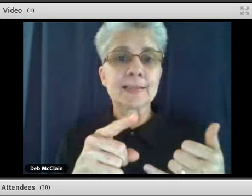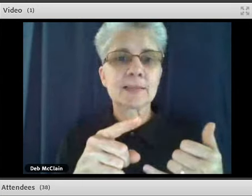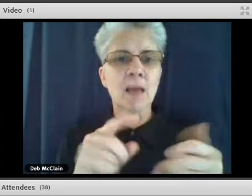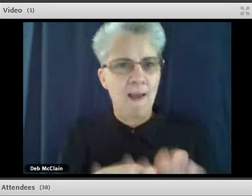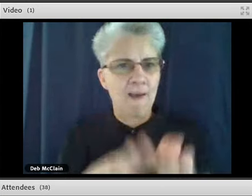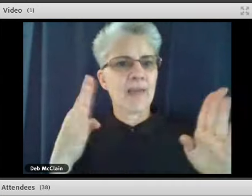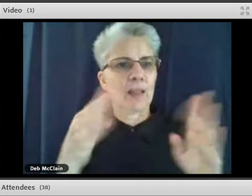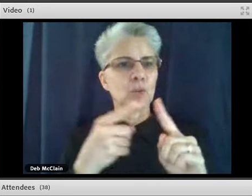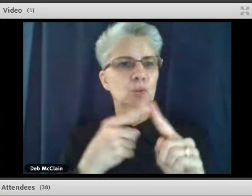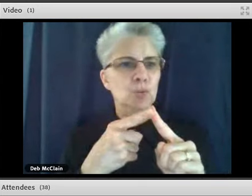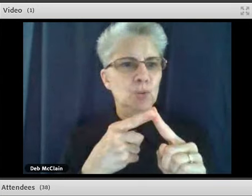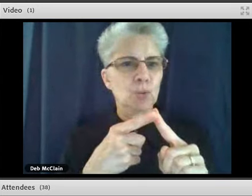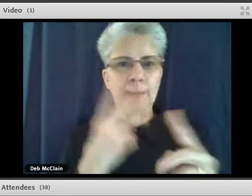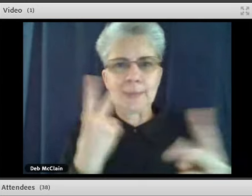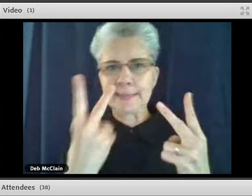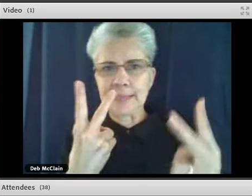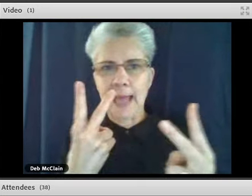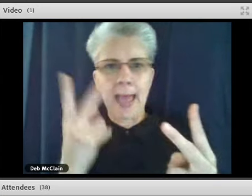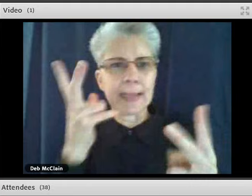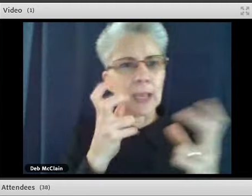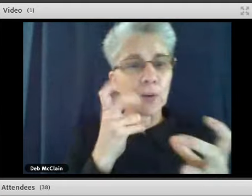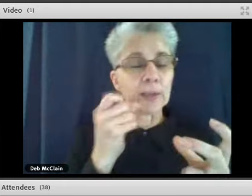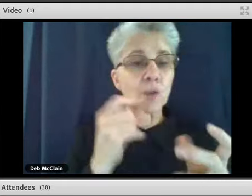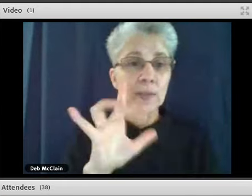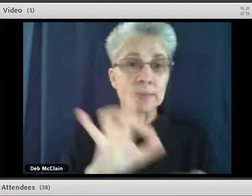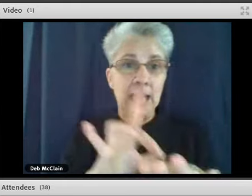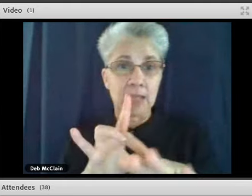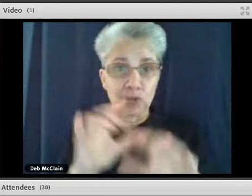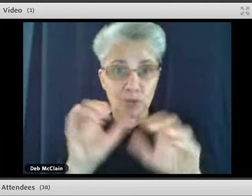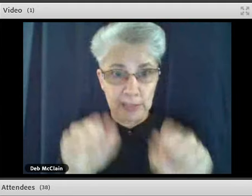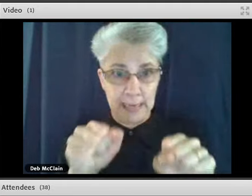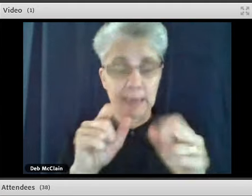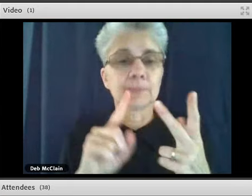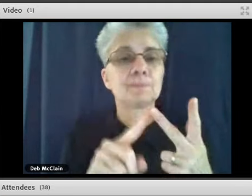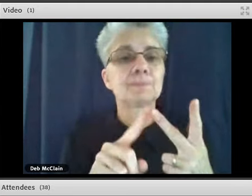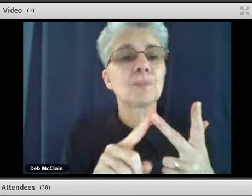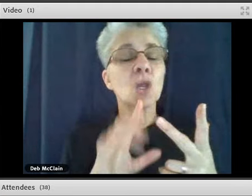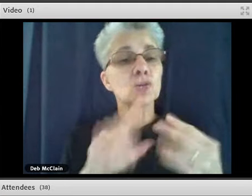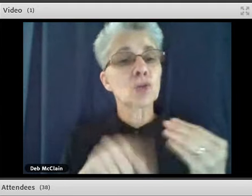is available to the senses, such as sight, hearing, and/or touch.